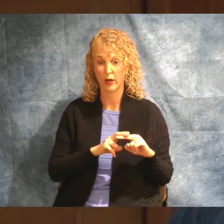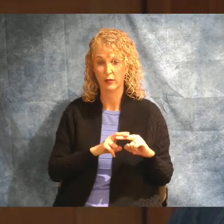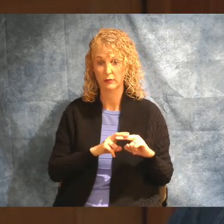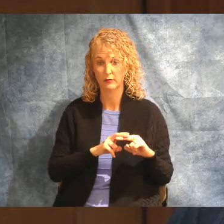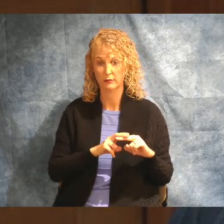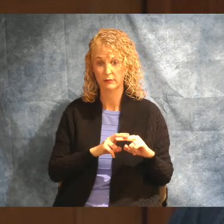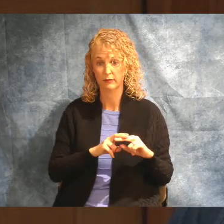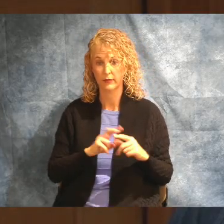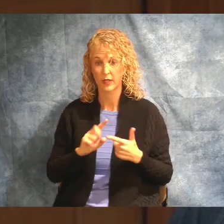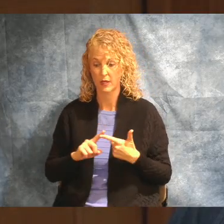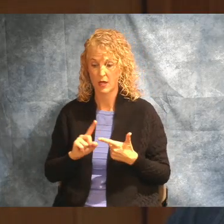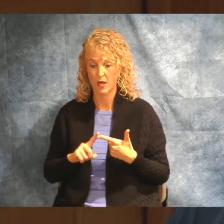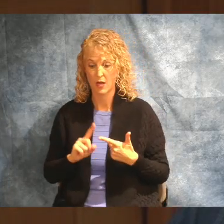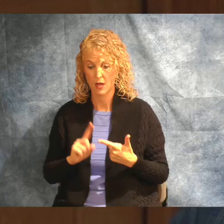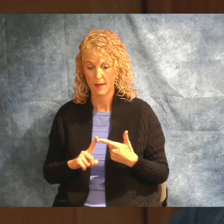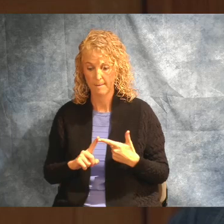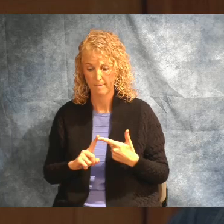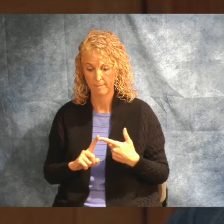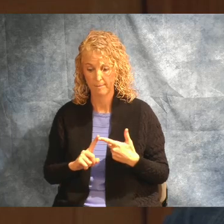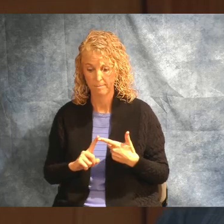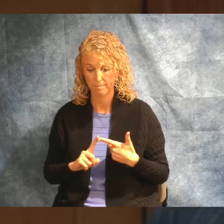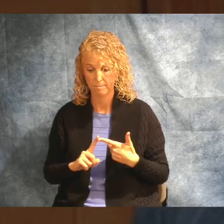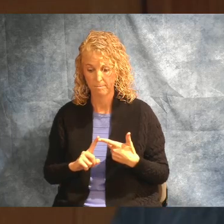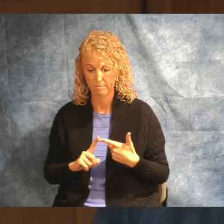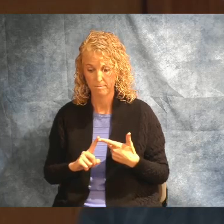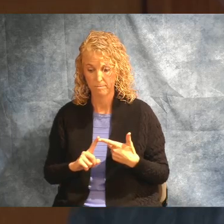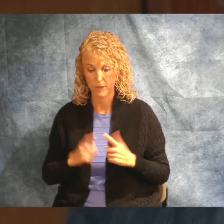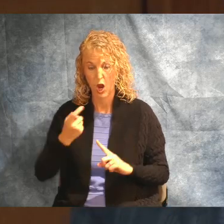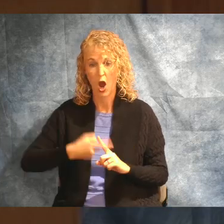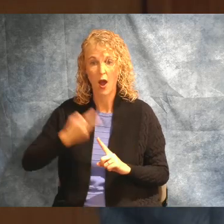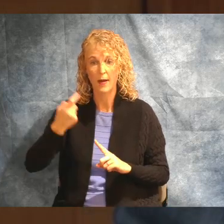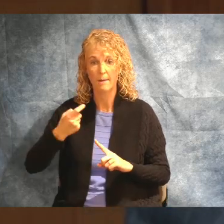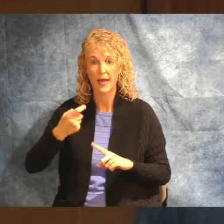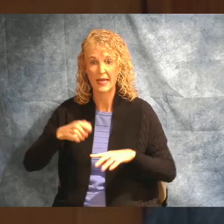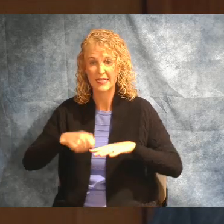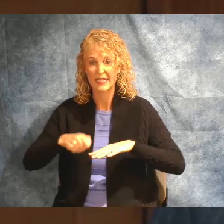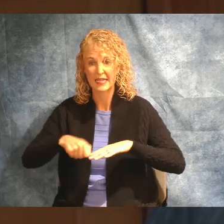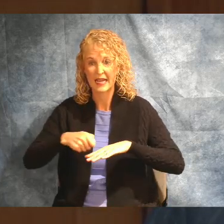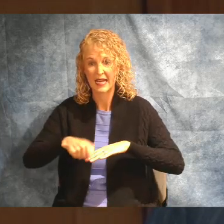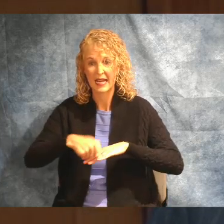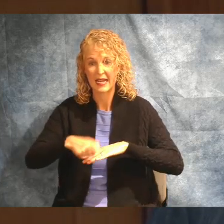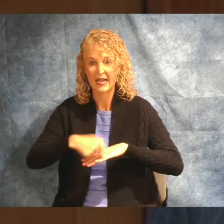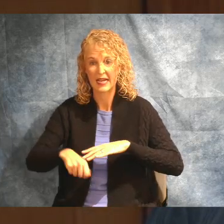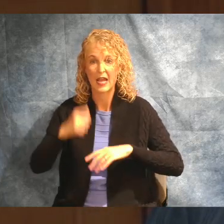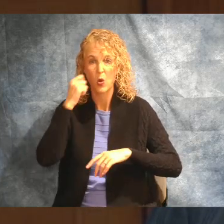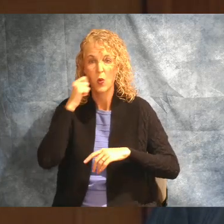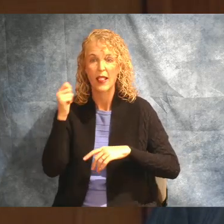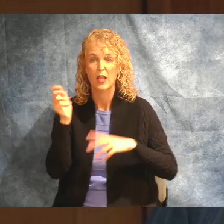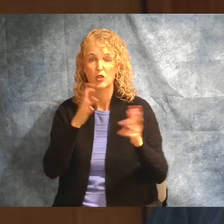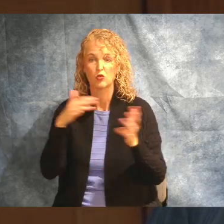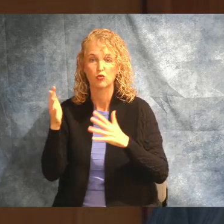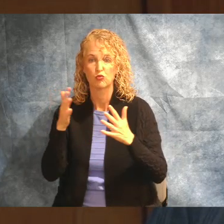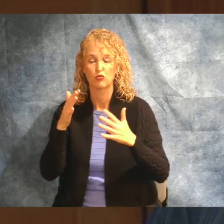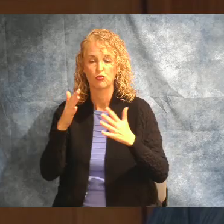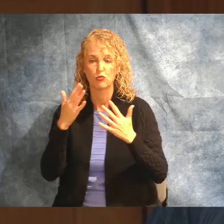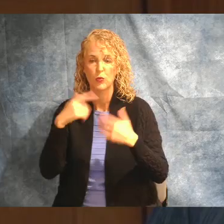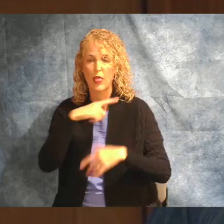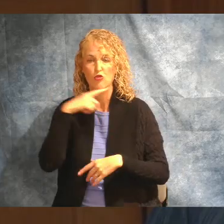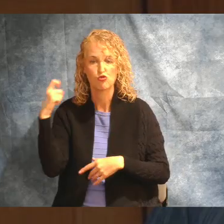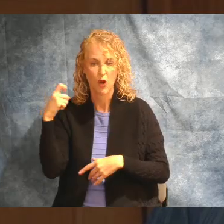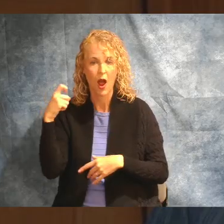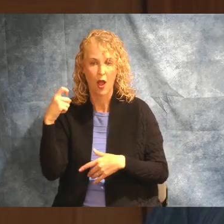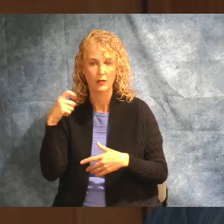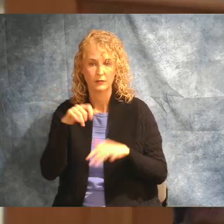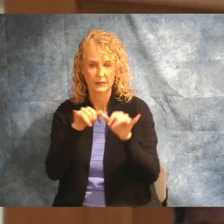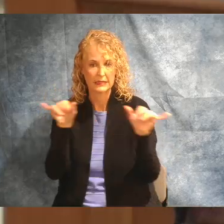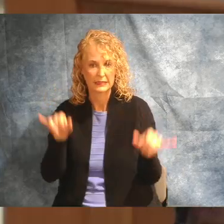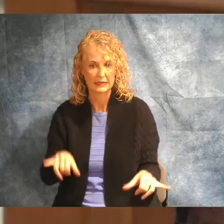Some folks are getting a automated nail thing with the ventilation. Okay. some some equipment for